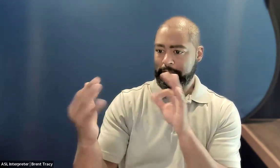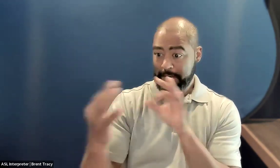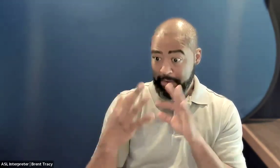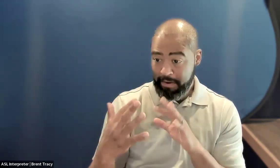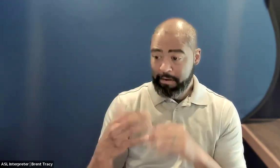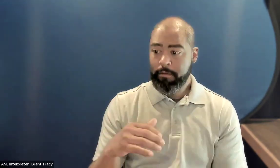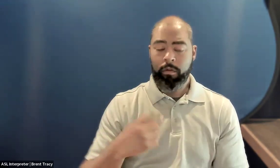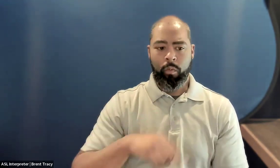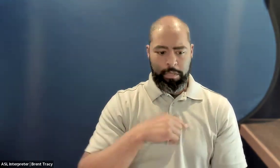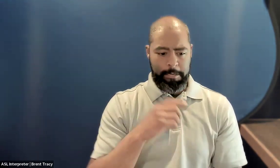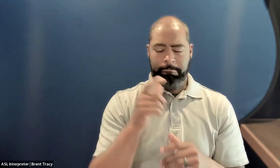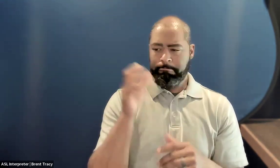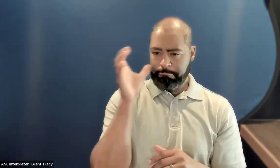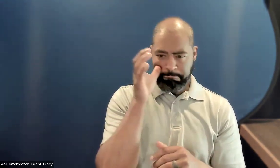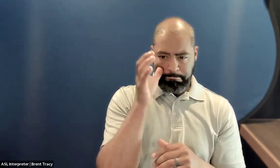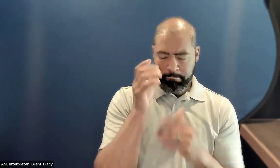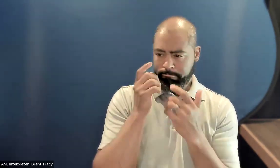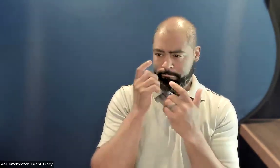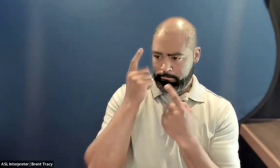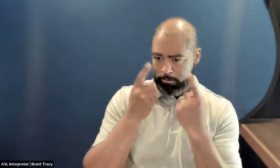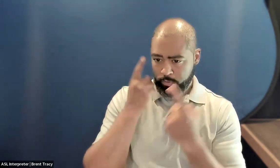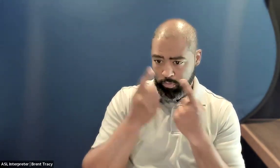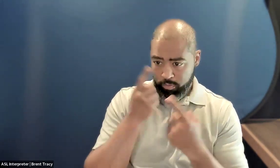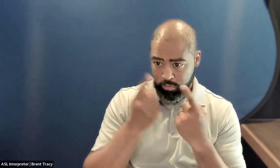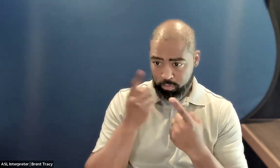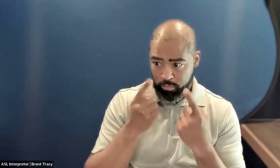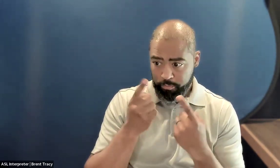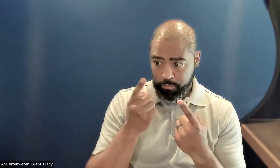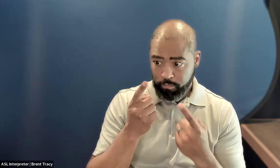And then of course on a case by case basis, there could be